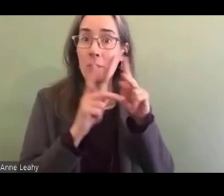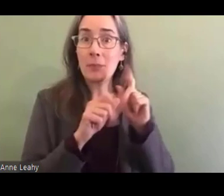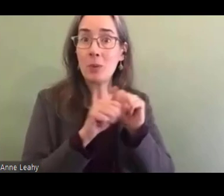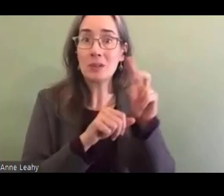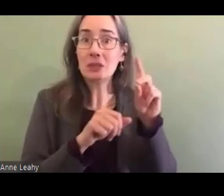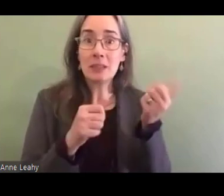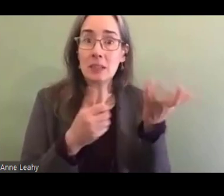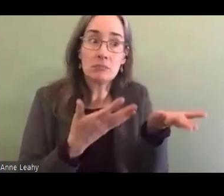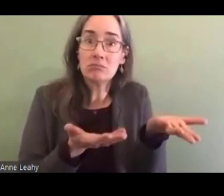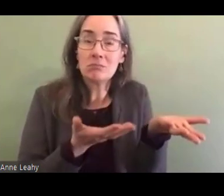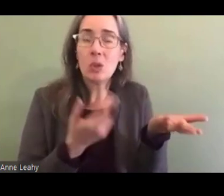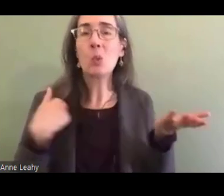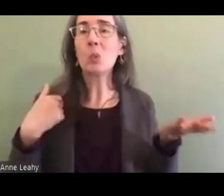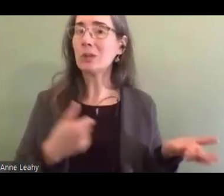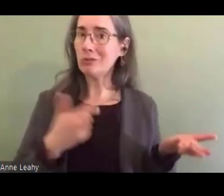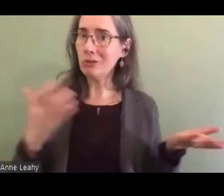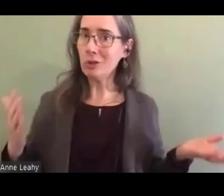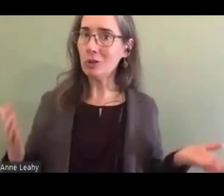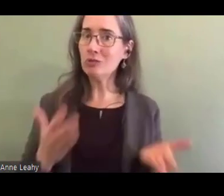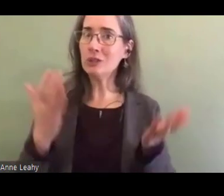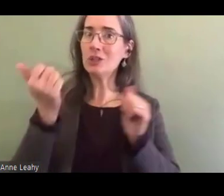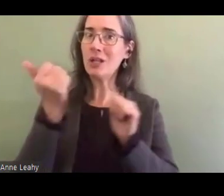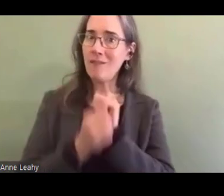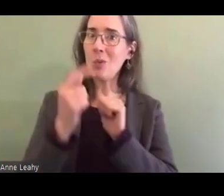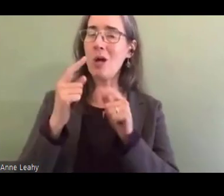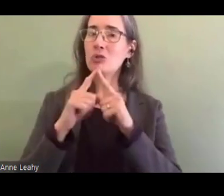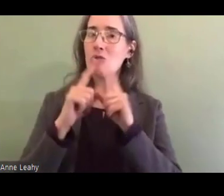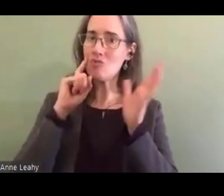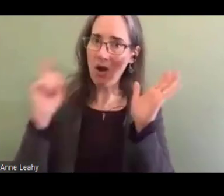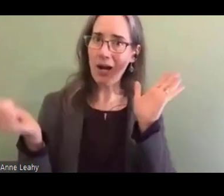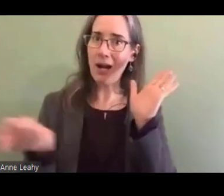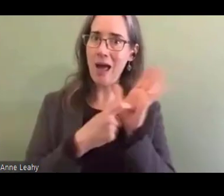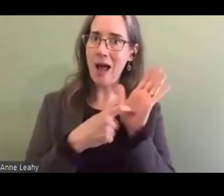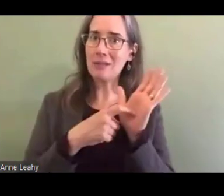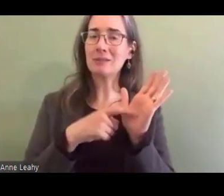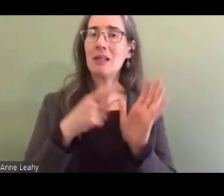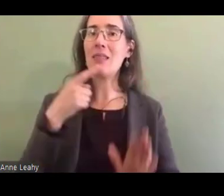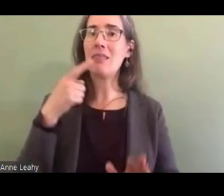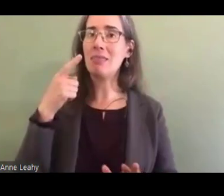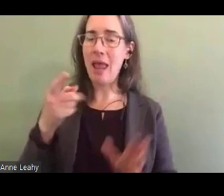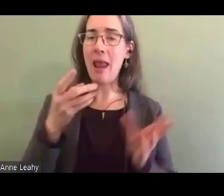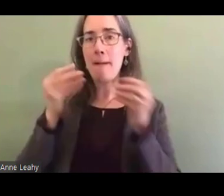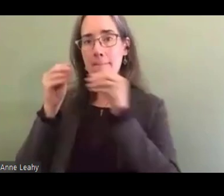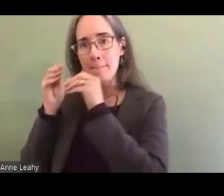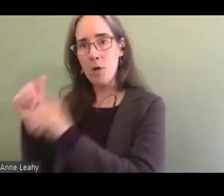So we encourage everybody to recognize, they have placed their money where their values are,